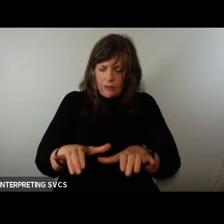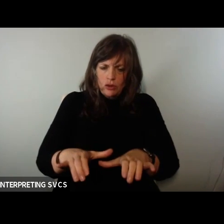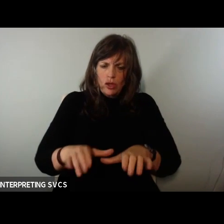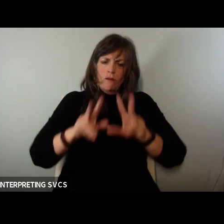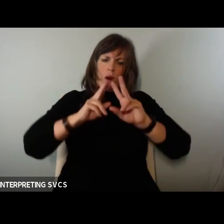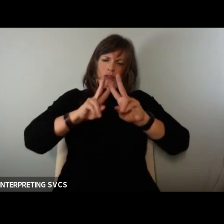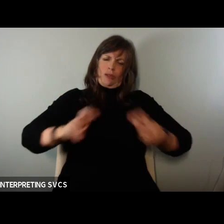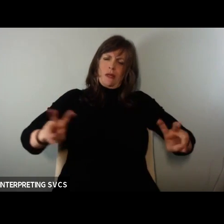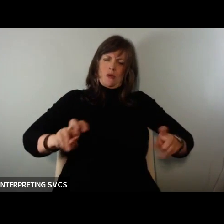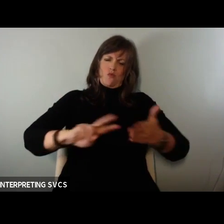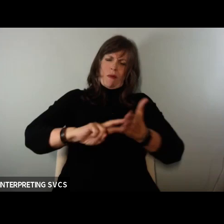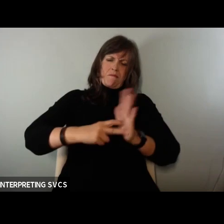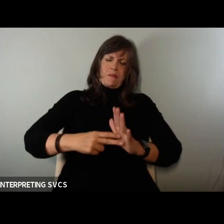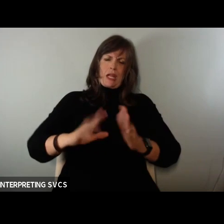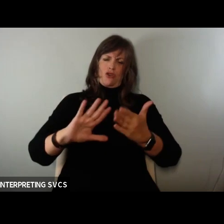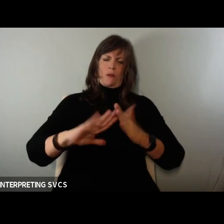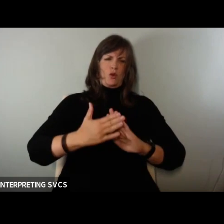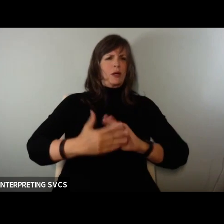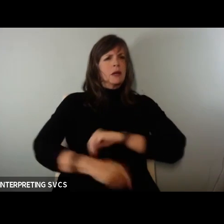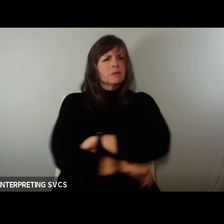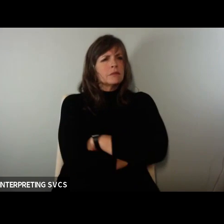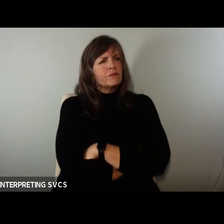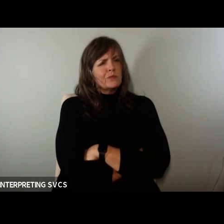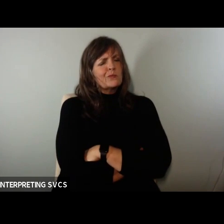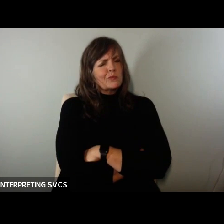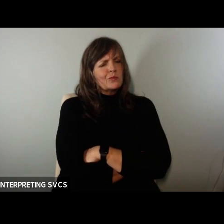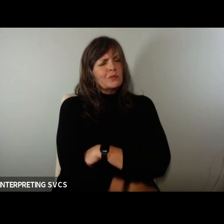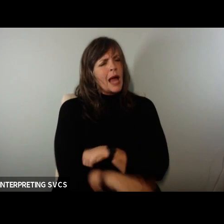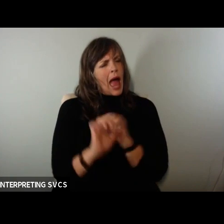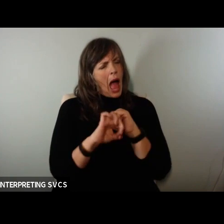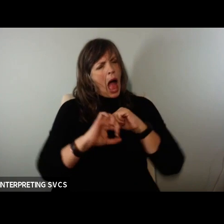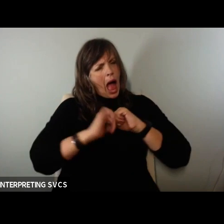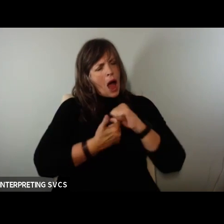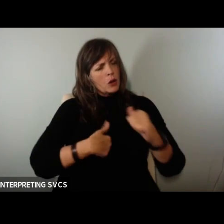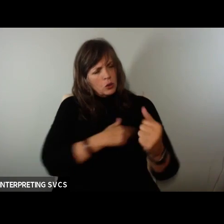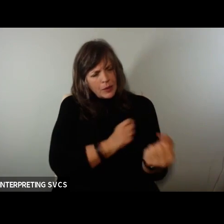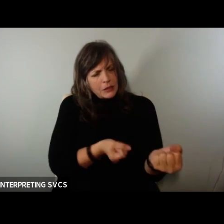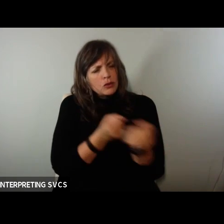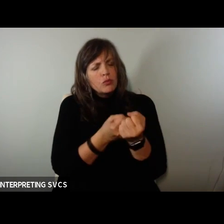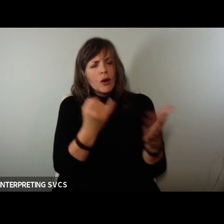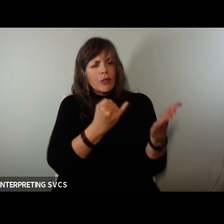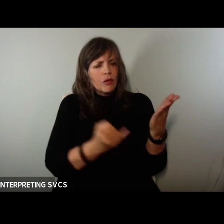for us to look at how we support the arts, how our cities support the arts